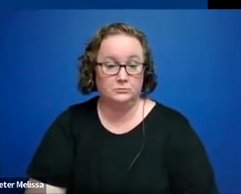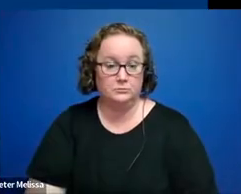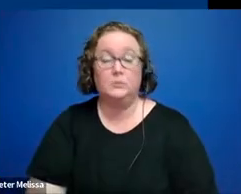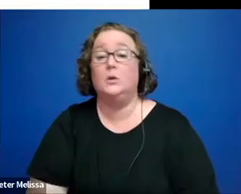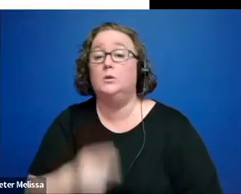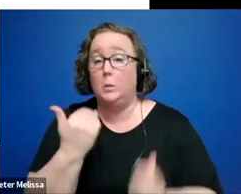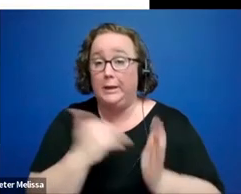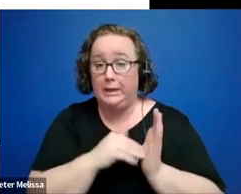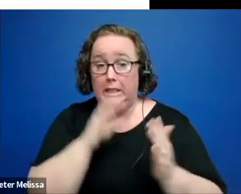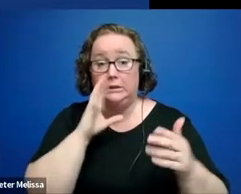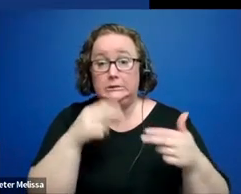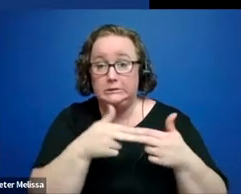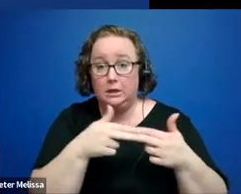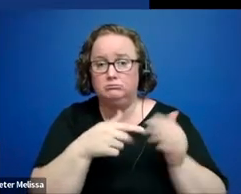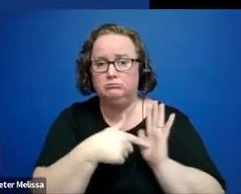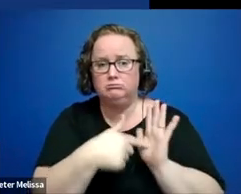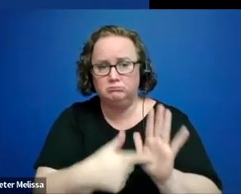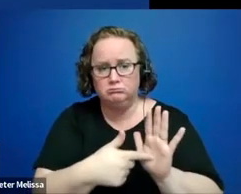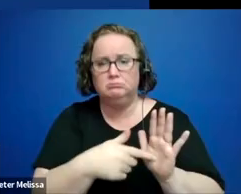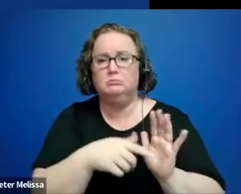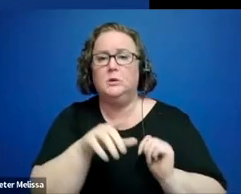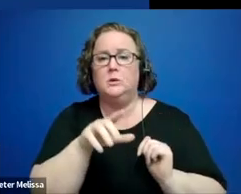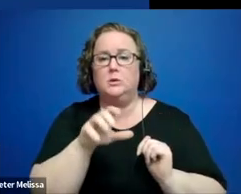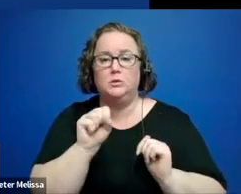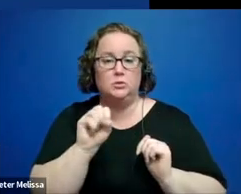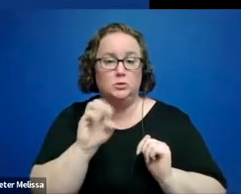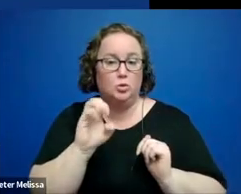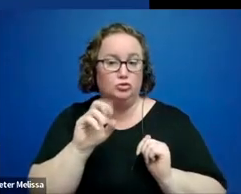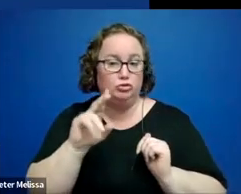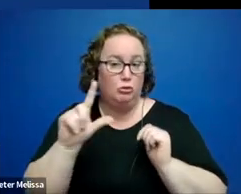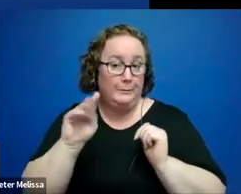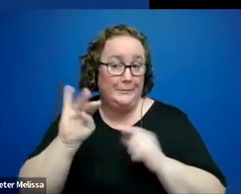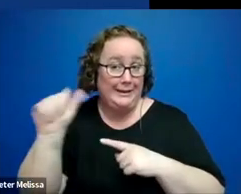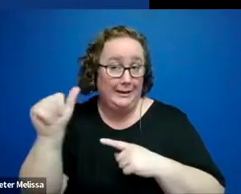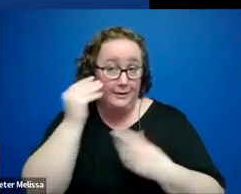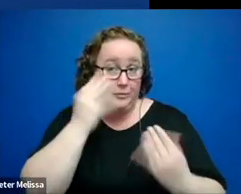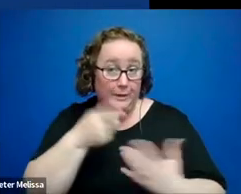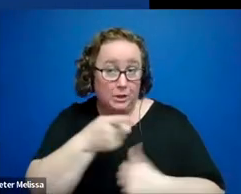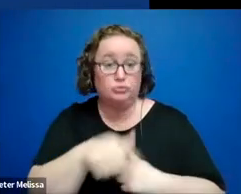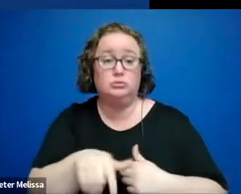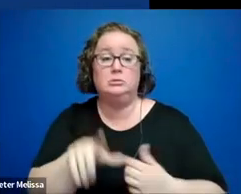information as well as a link to sign up for our